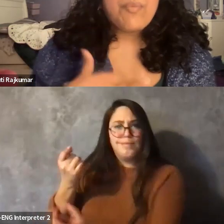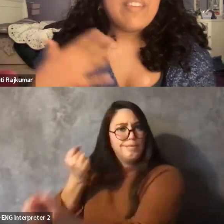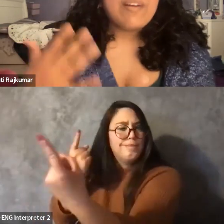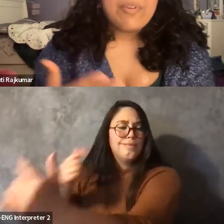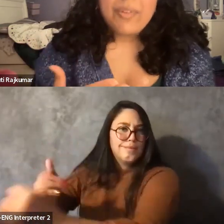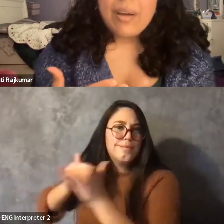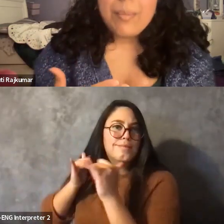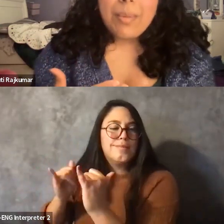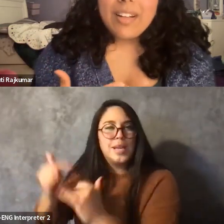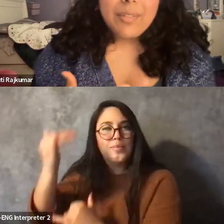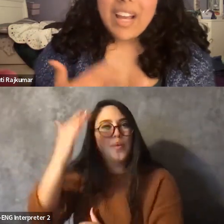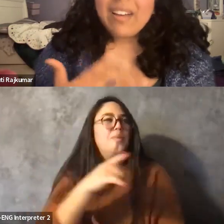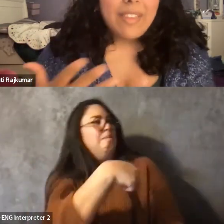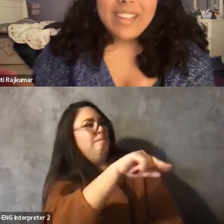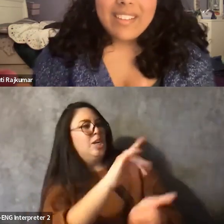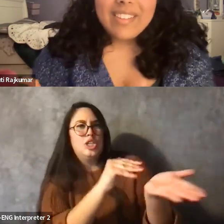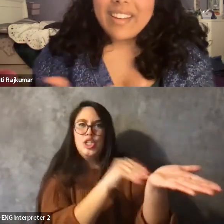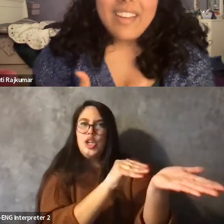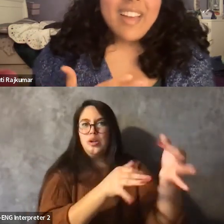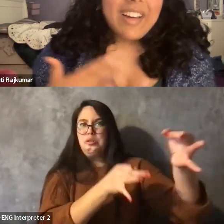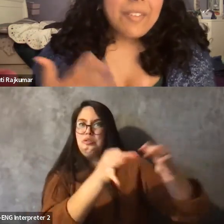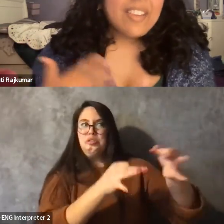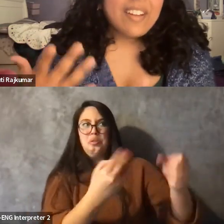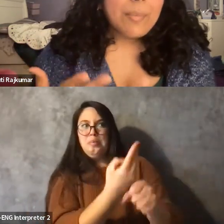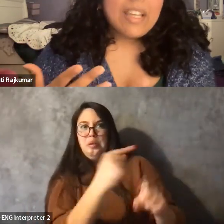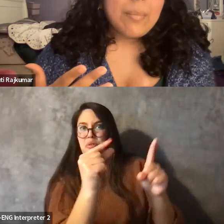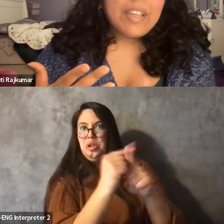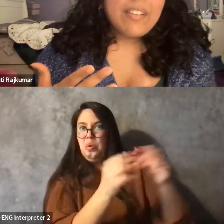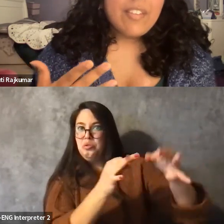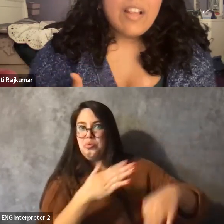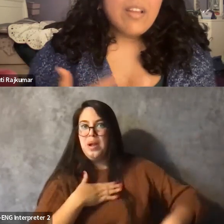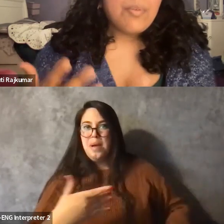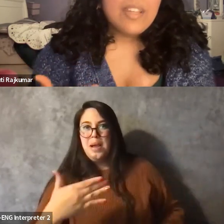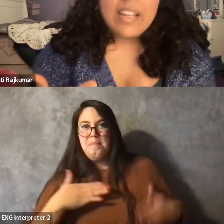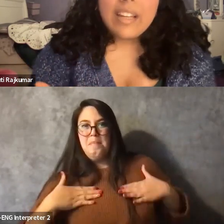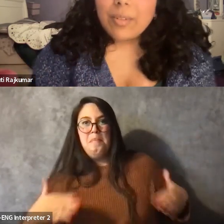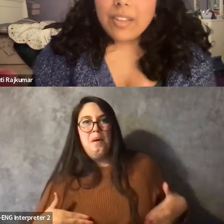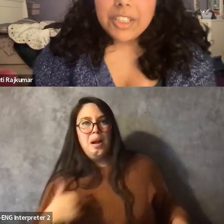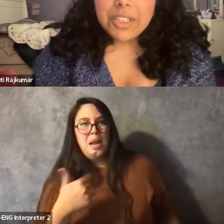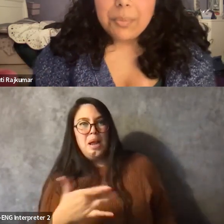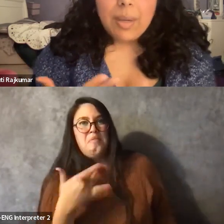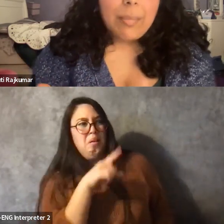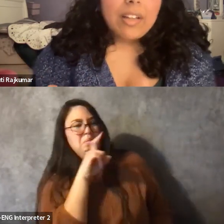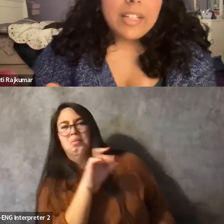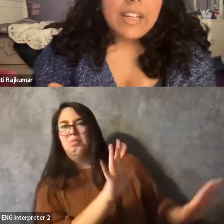the way that they were describing my body, I was like, I don't like this. Like I don't like that it's making me develop a really negative relationship with my body